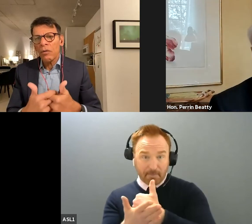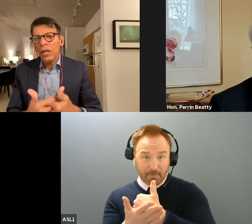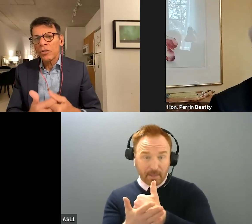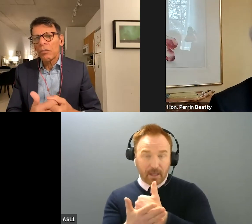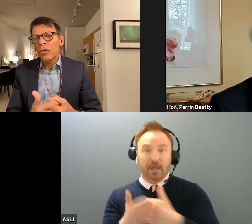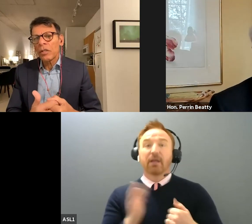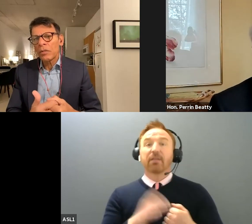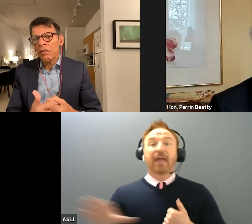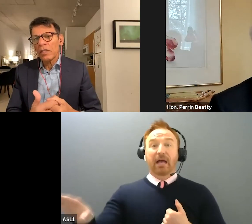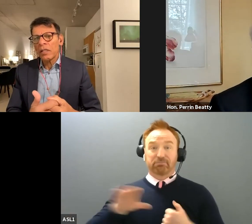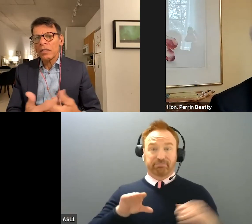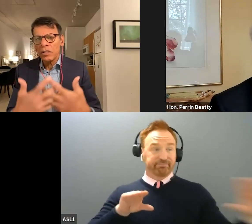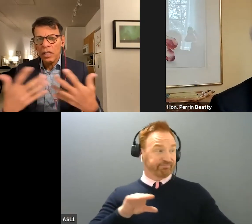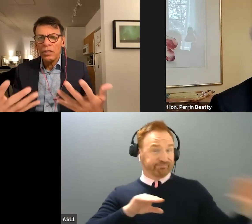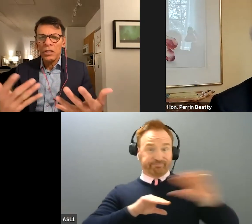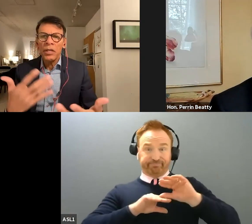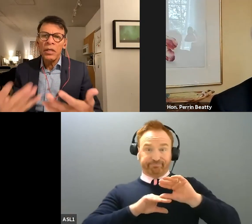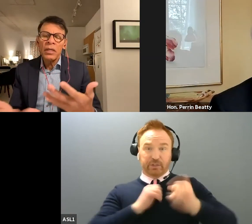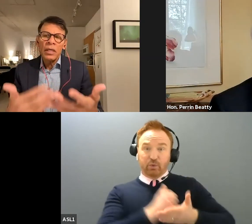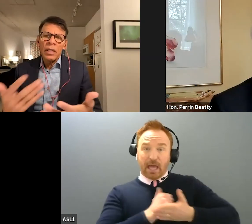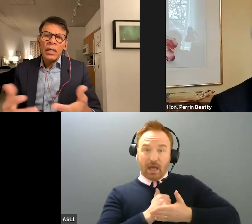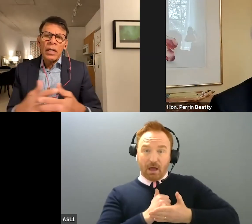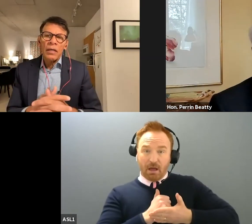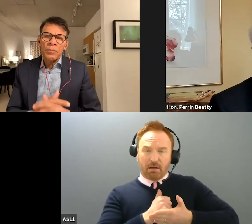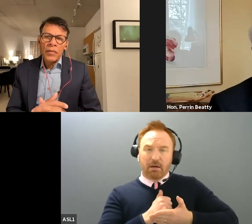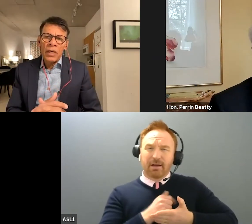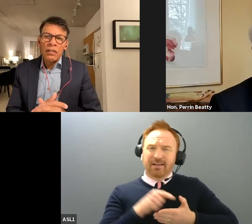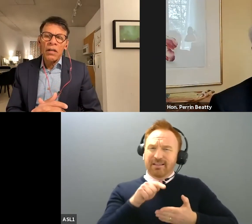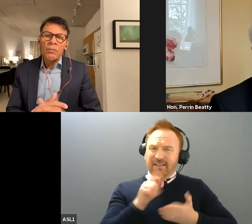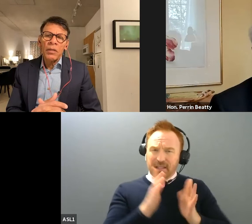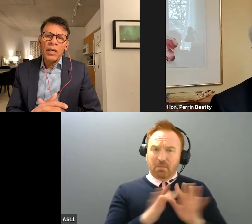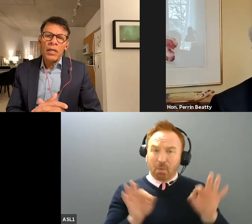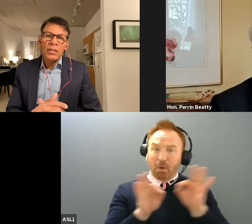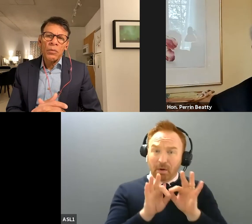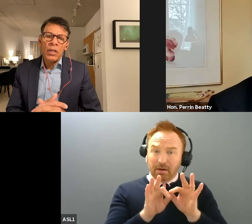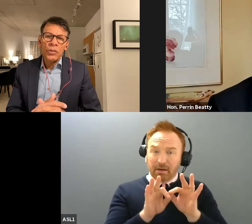they can support themselves. I think this is a necessary development because it will ensure